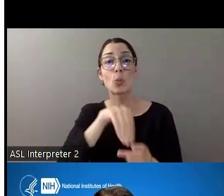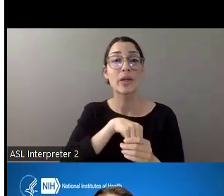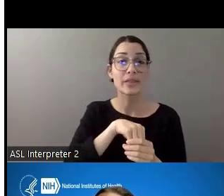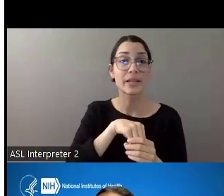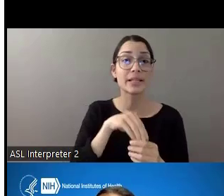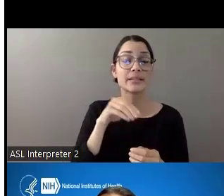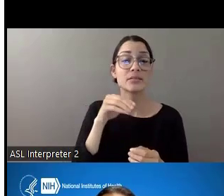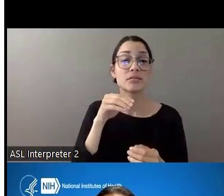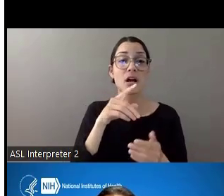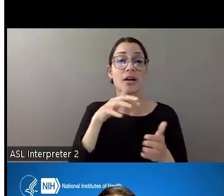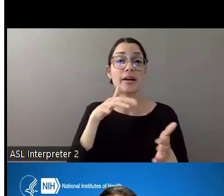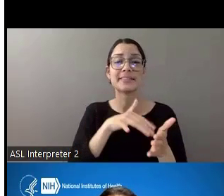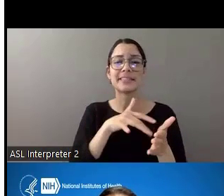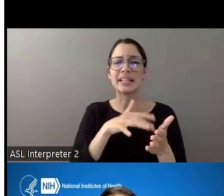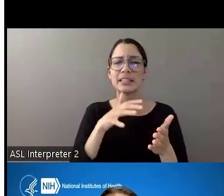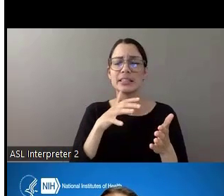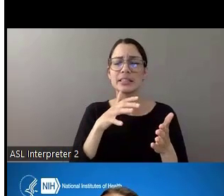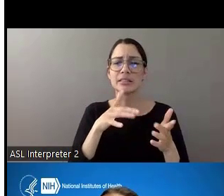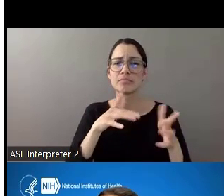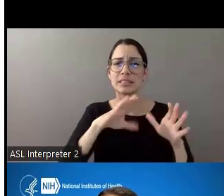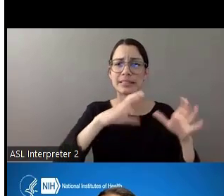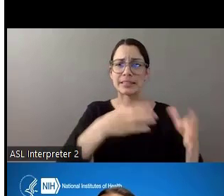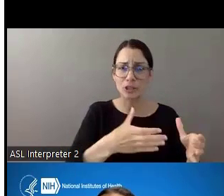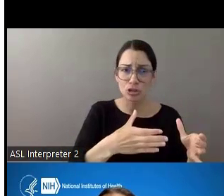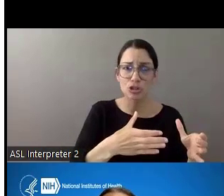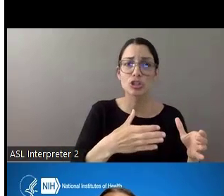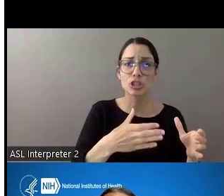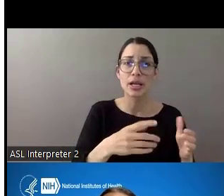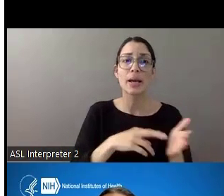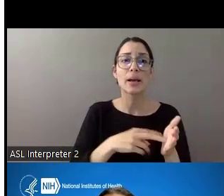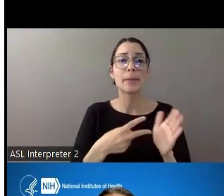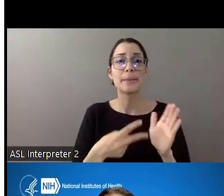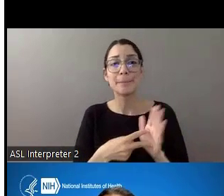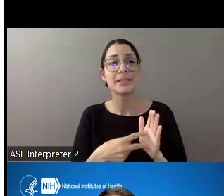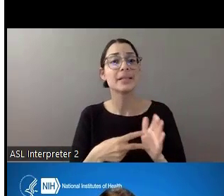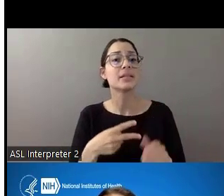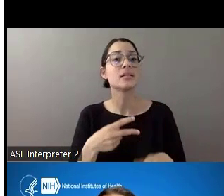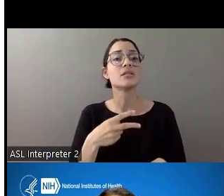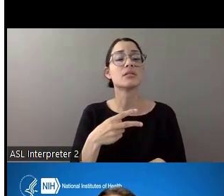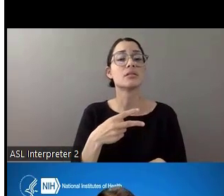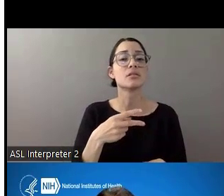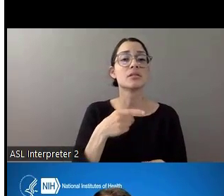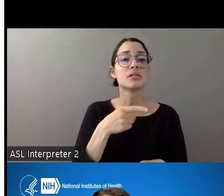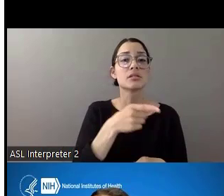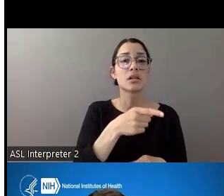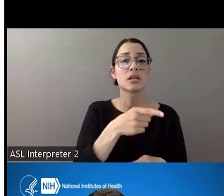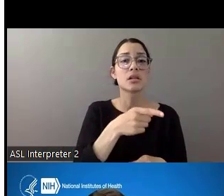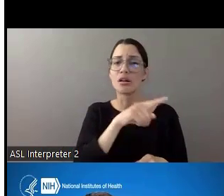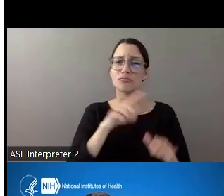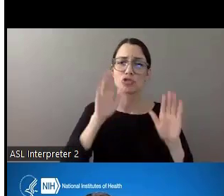and in that case, the scientific review officers are great at explaining the special review criteria for the R15 -